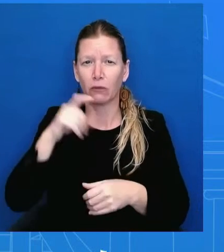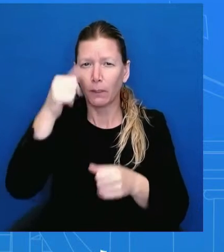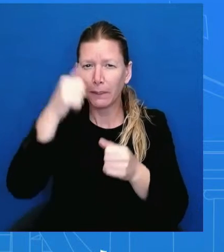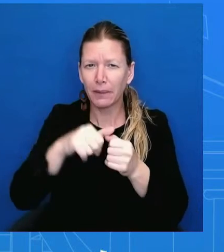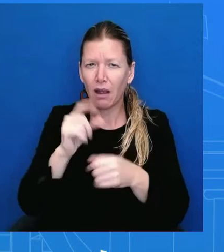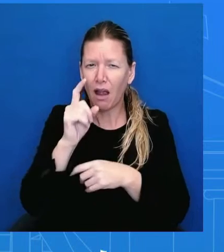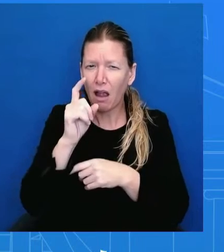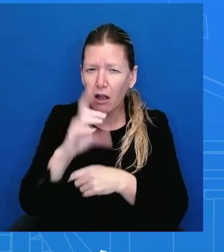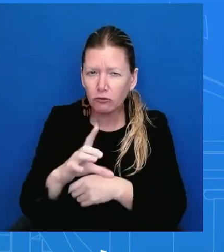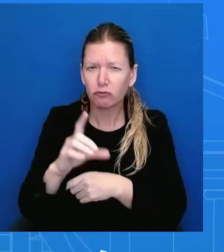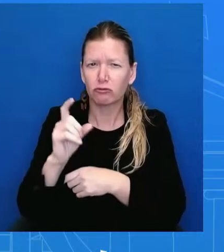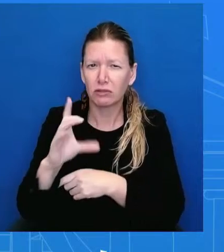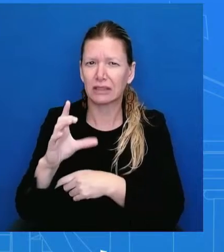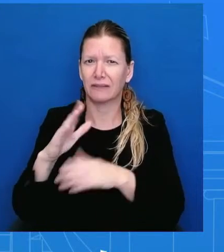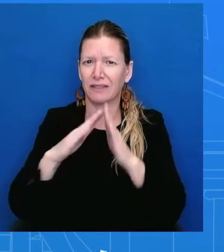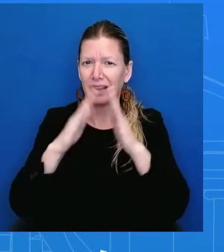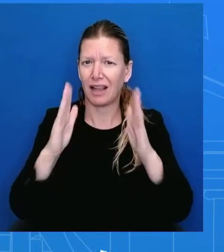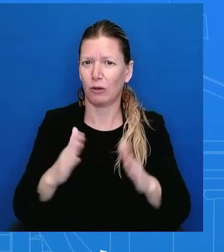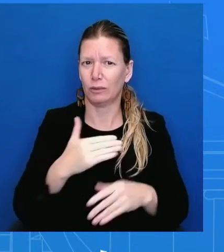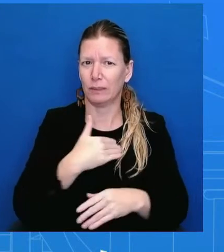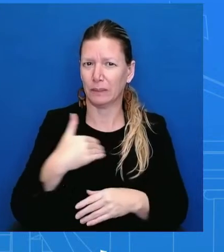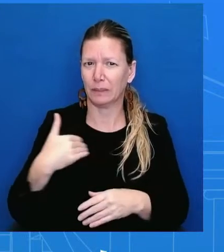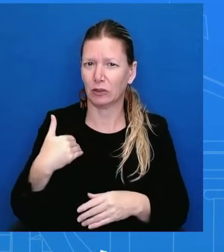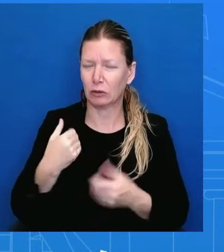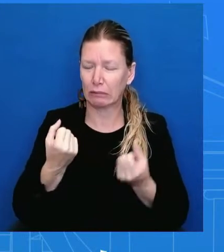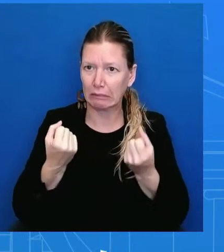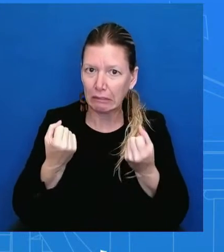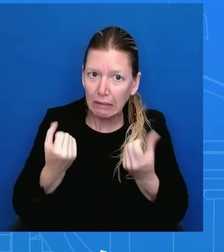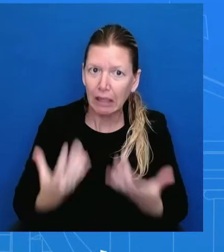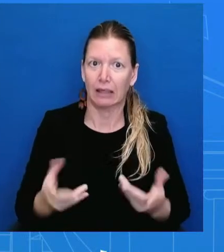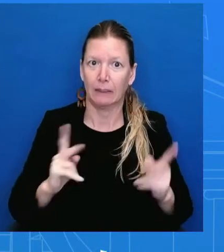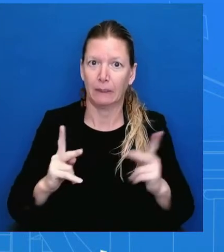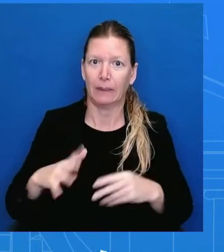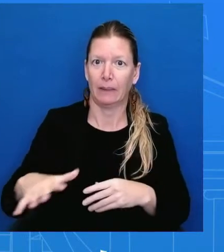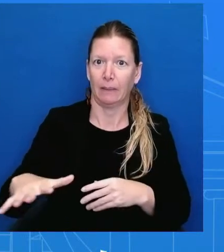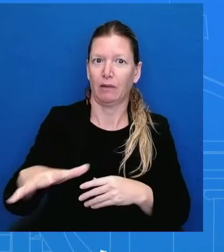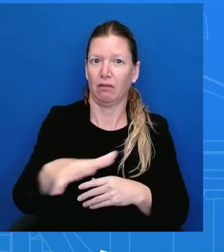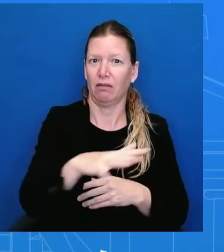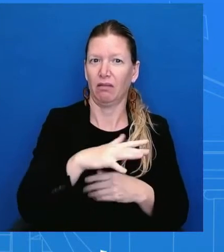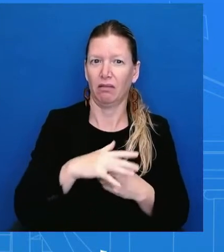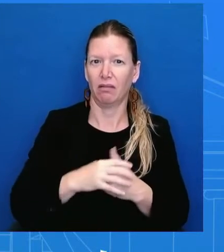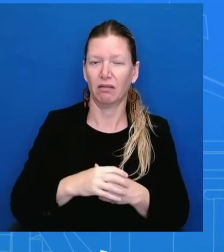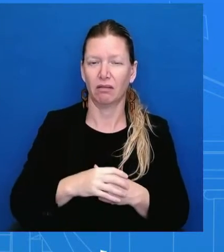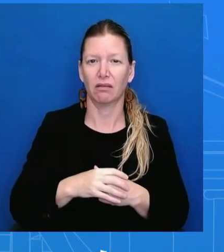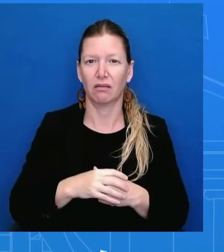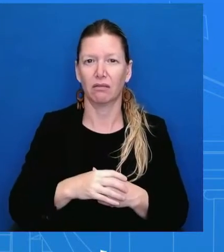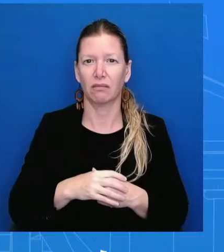The Press: Can you talk a little about the president's outreach today and tomorrow -- Ms. Jean-Pierre: Yeah, so -- The Press: -- ahead of these -- Ms. Jean-Pierre: Yeah. The Press: -- all-conference and all-caucus meetings?